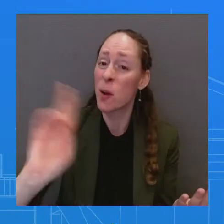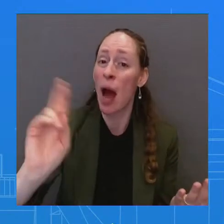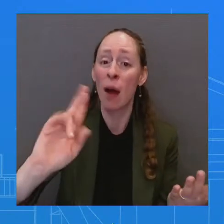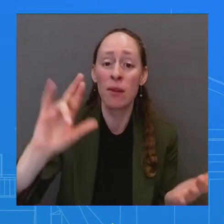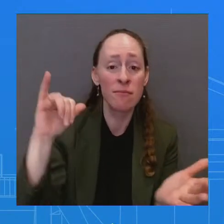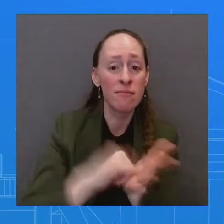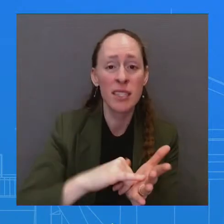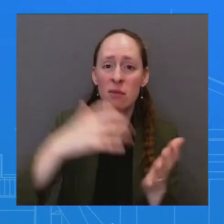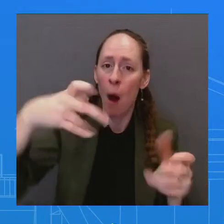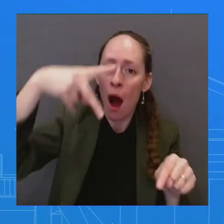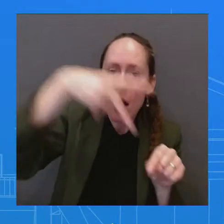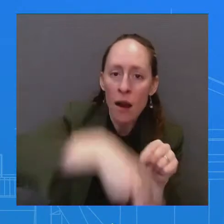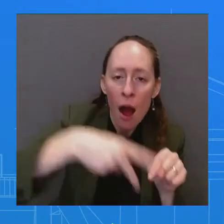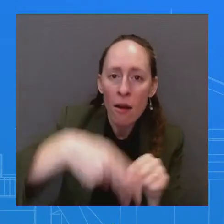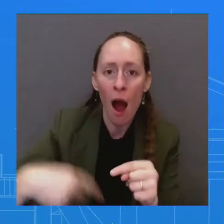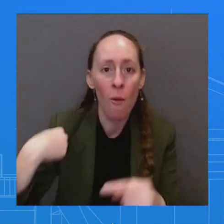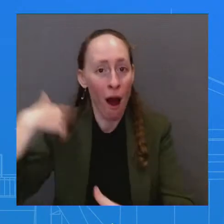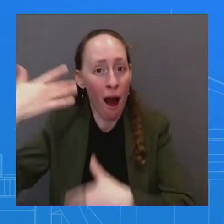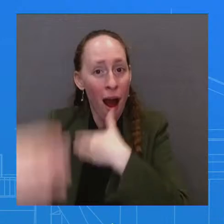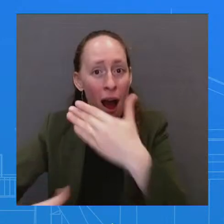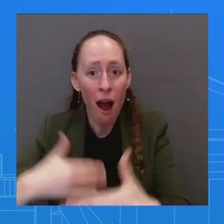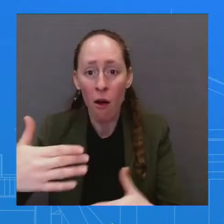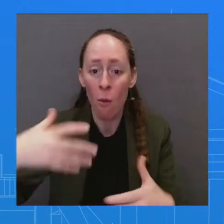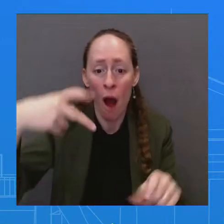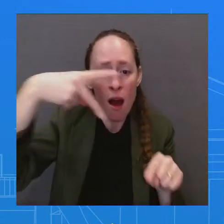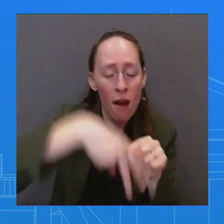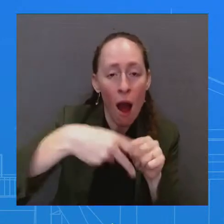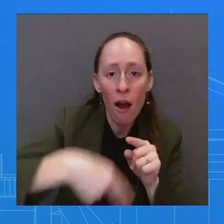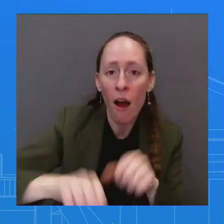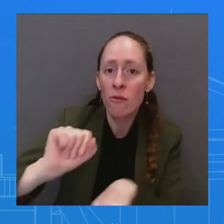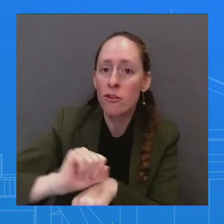And they want to cut Social Security, Medicare, and Medicaid